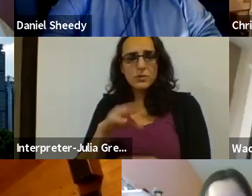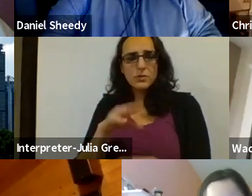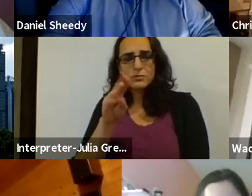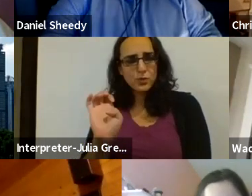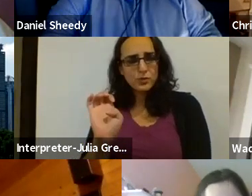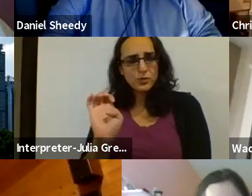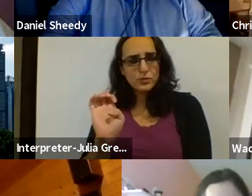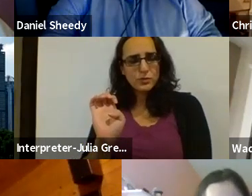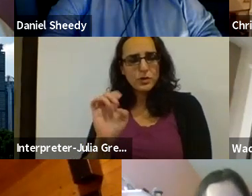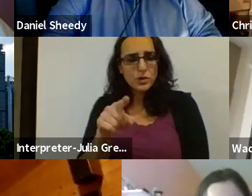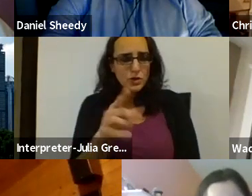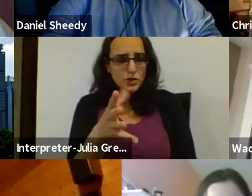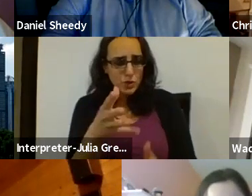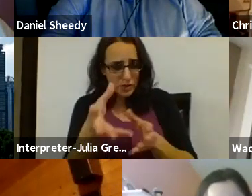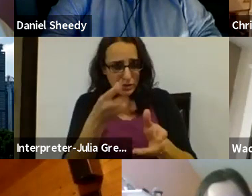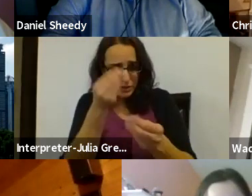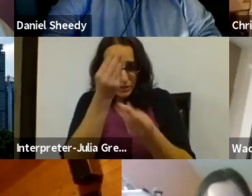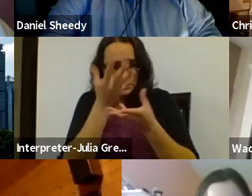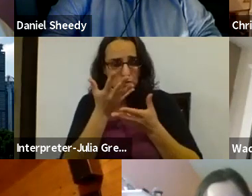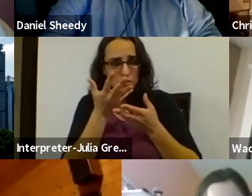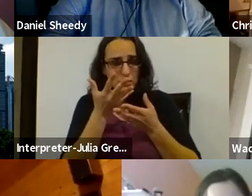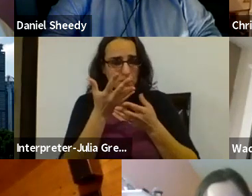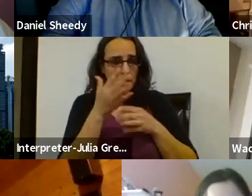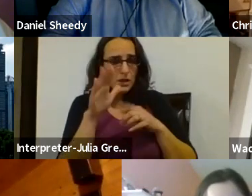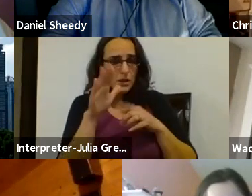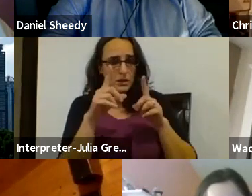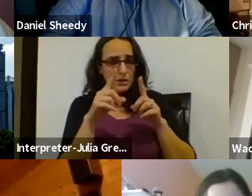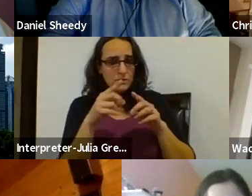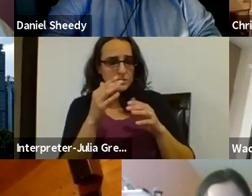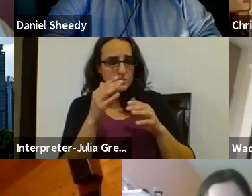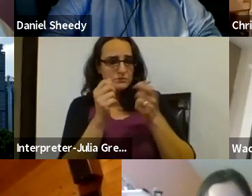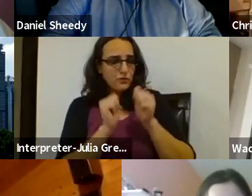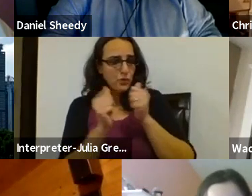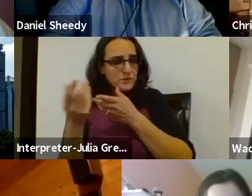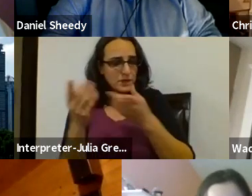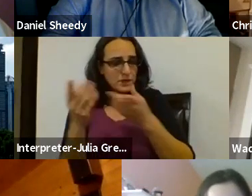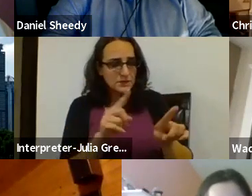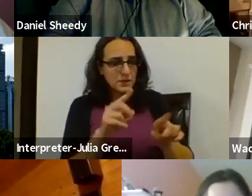Joe Baeta, Supt. : Do you want to bring us up to date on some tests and stuff some performance, things that are taking place at not in high school that you may know about